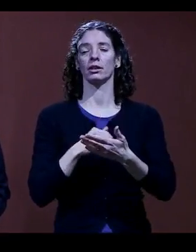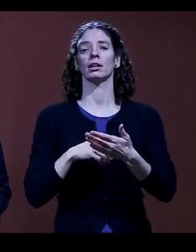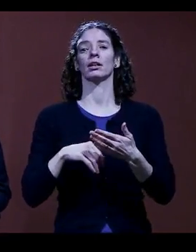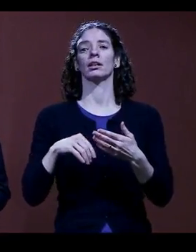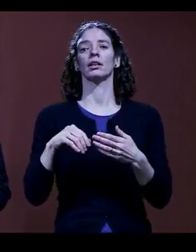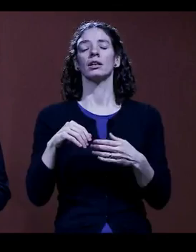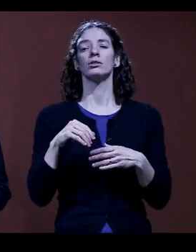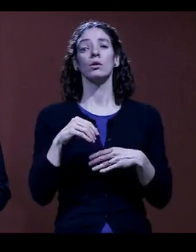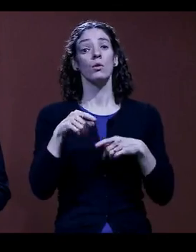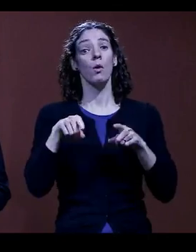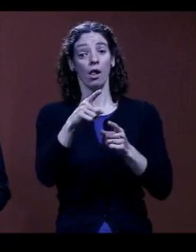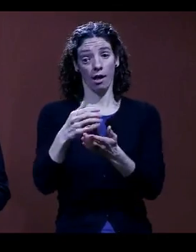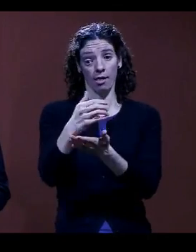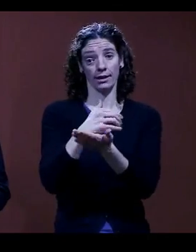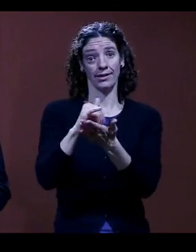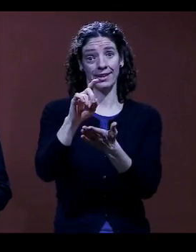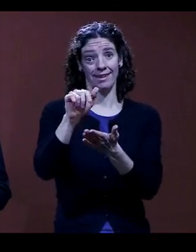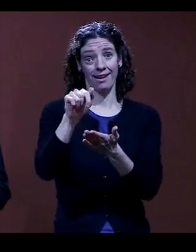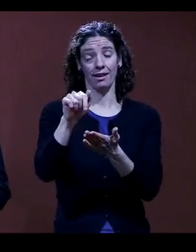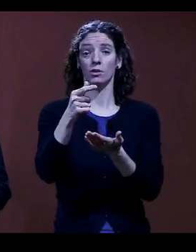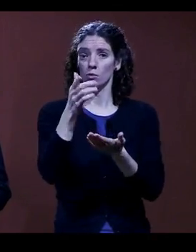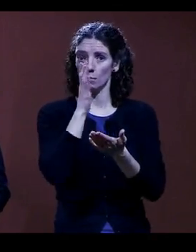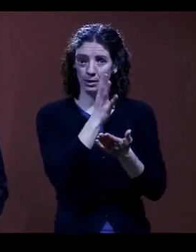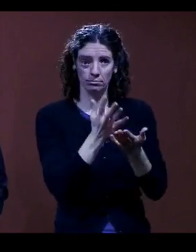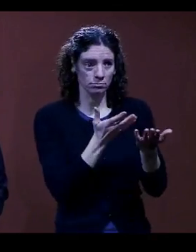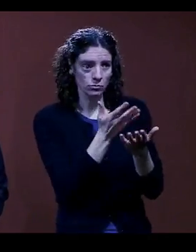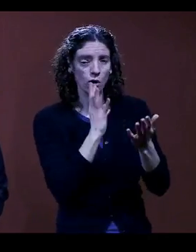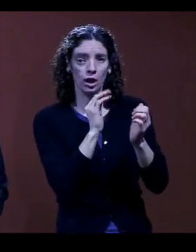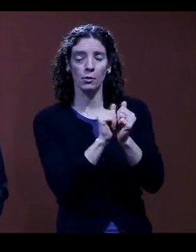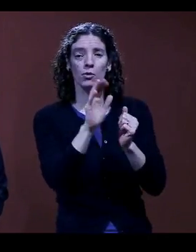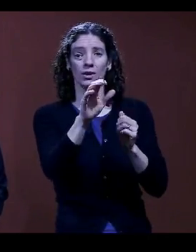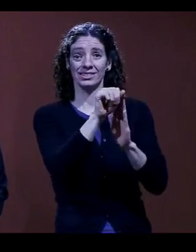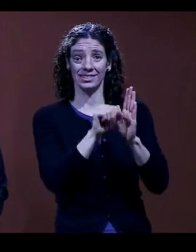with your state transition person or reading through the SPP/APR.